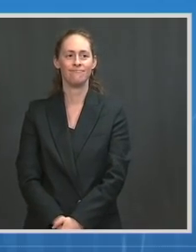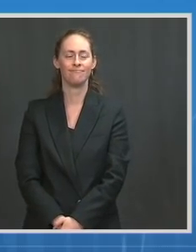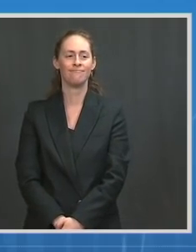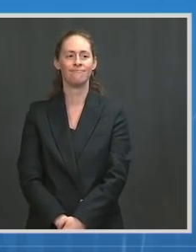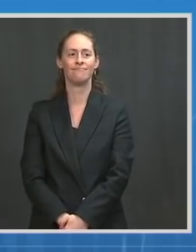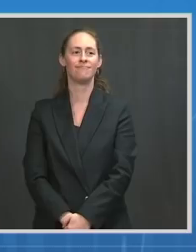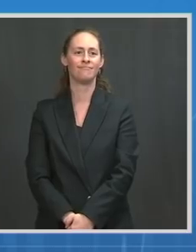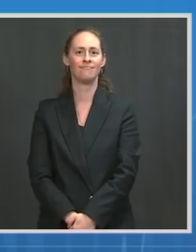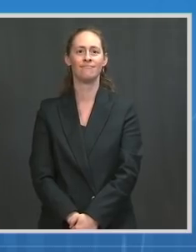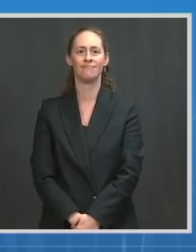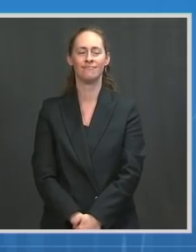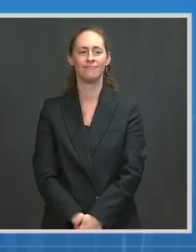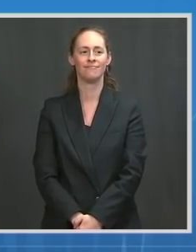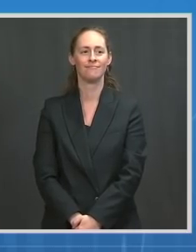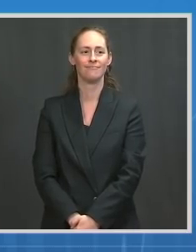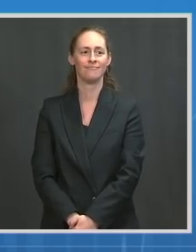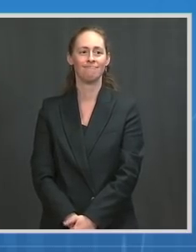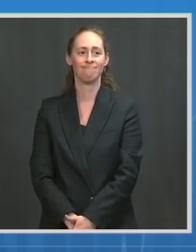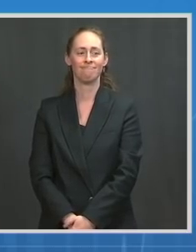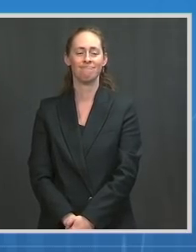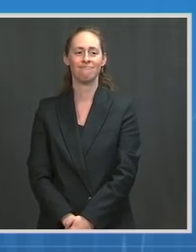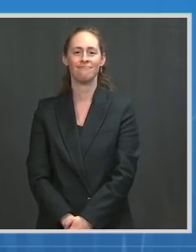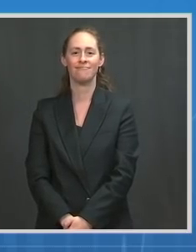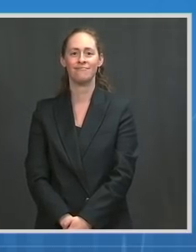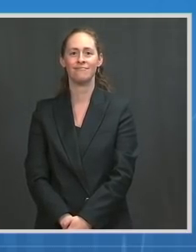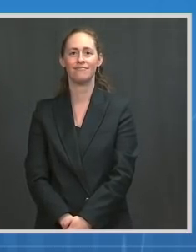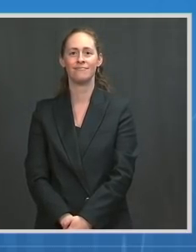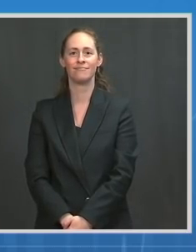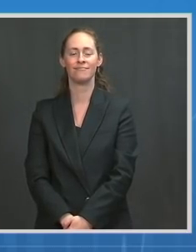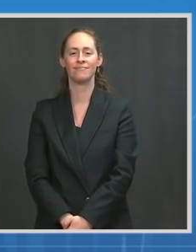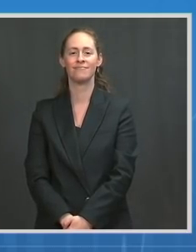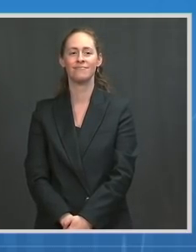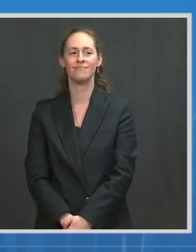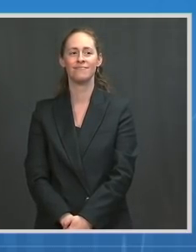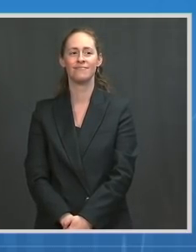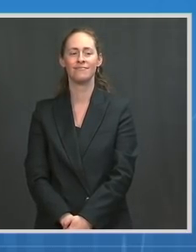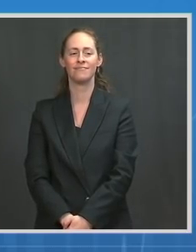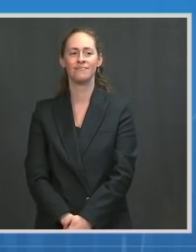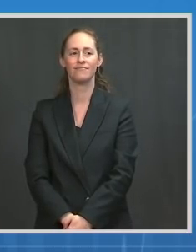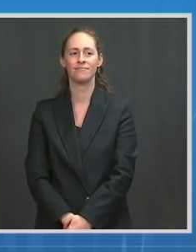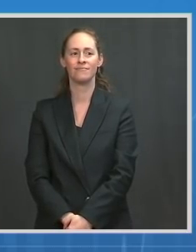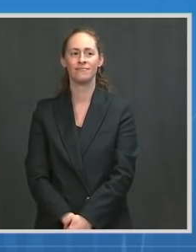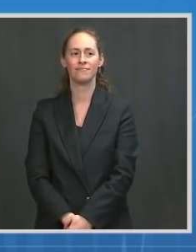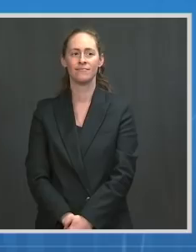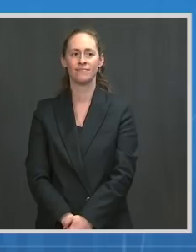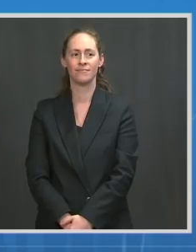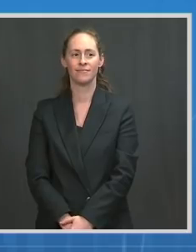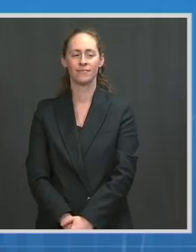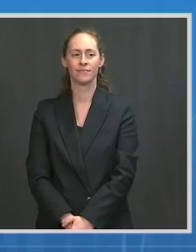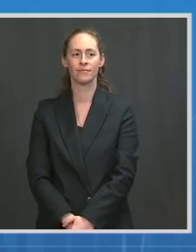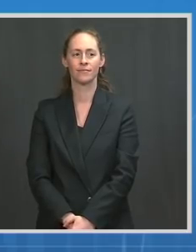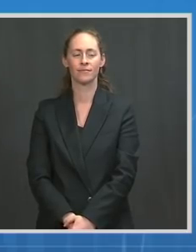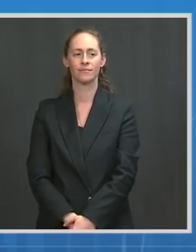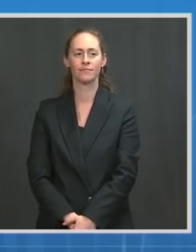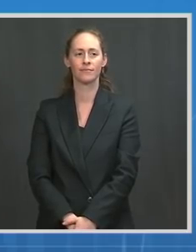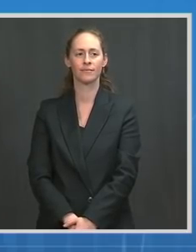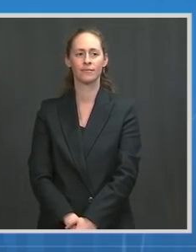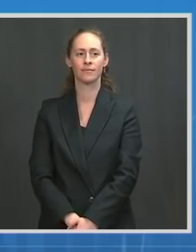and added an adjuvant to boost the immune response. And so, in monkeys, the nanoparticle vaccine